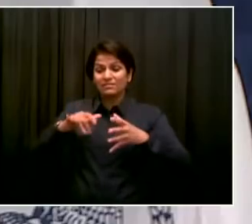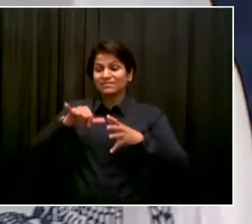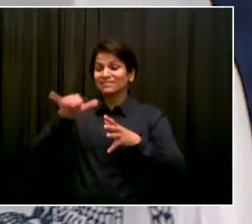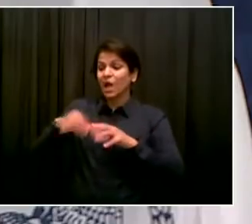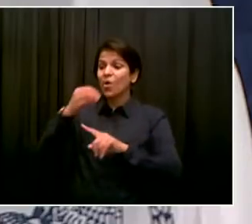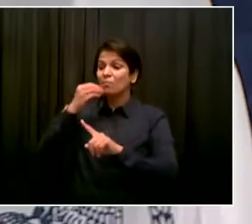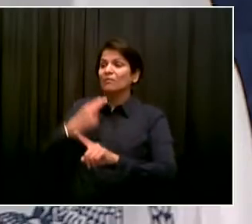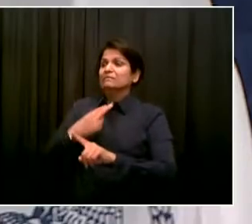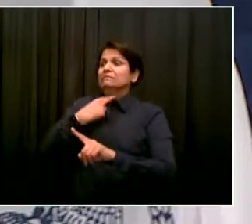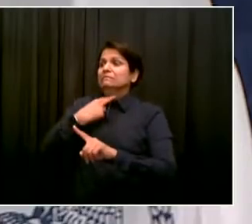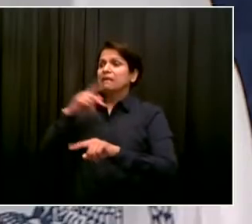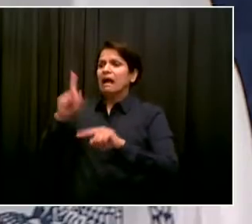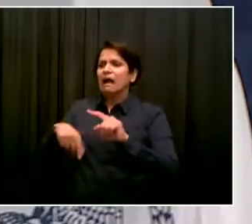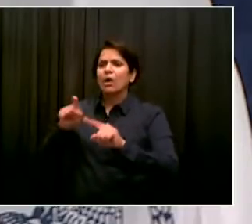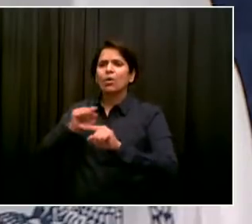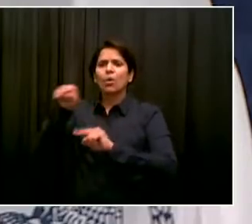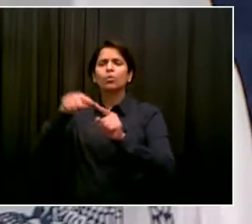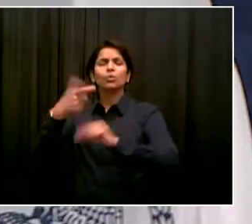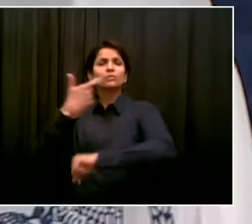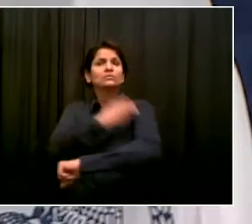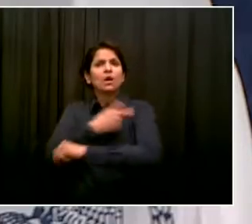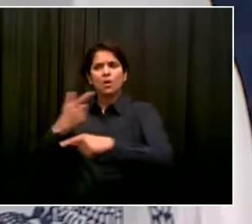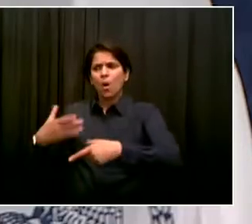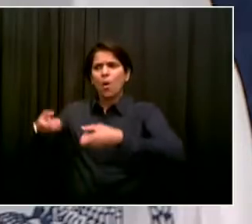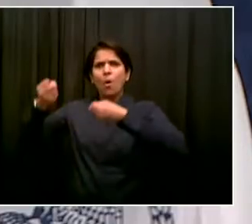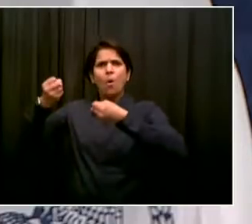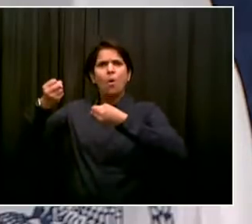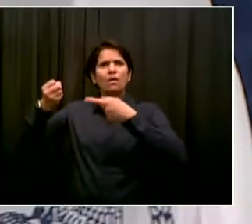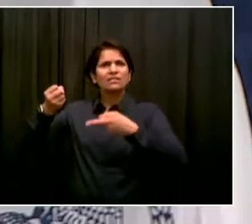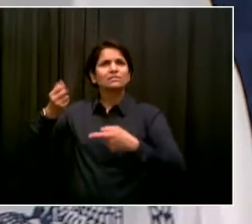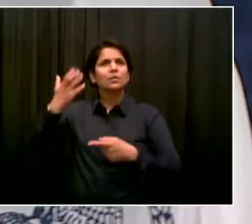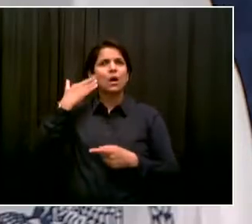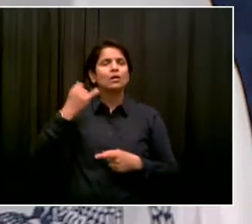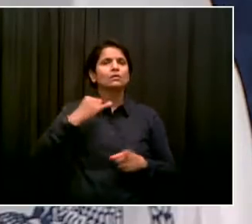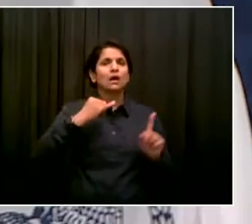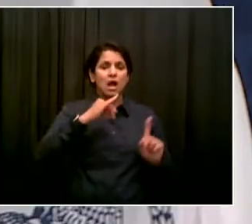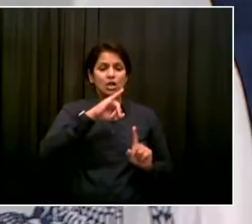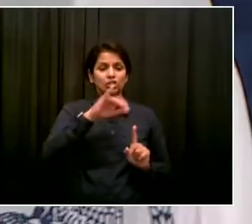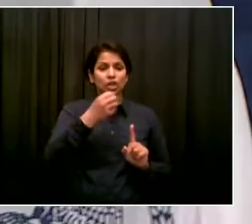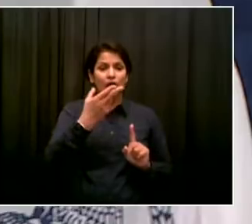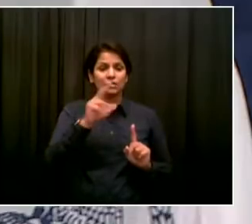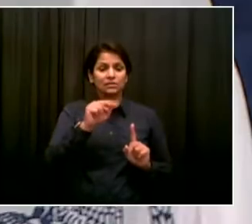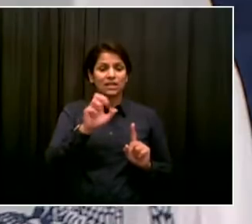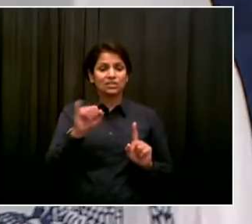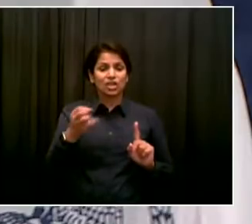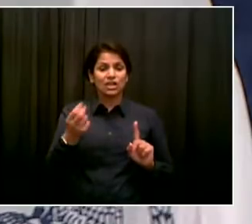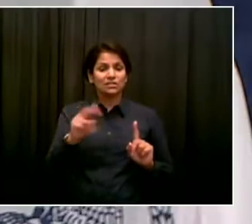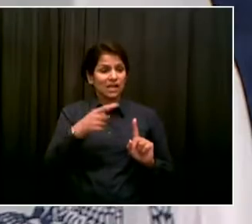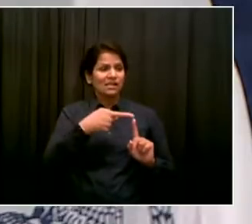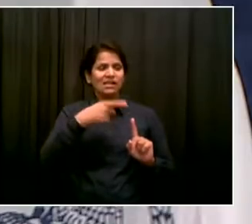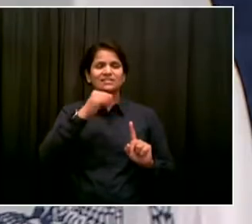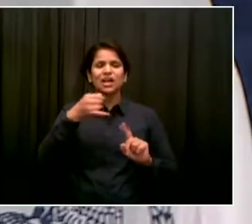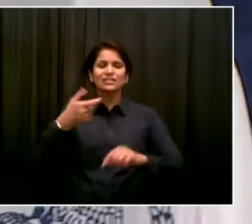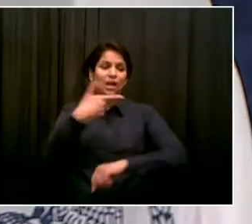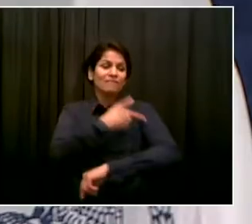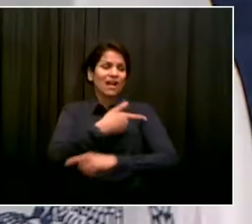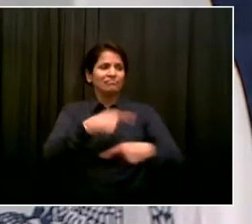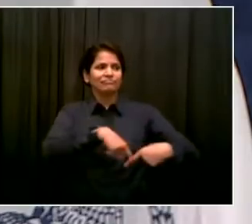SECOND QUESTION RELATES TO HOMEBOUND SENIOR VACCINATOIN PROGRAM. OBVIOUSLY IT WAS ON PAUSE BECAUSE OF THE JNSOHON & JOHNSON VACCINE